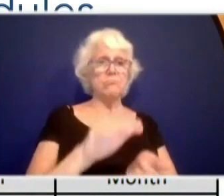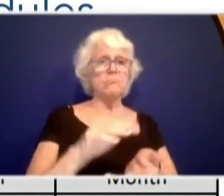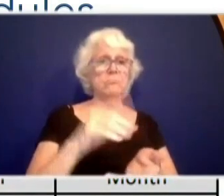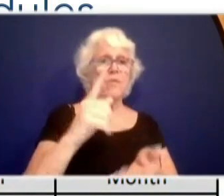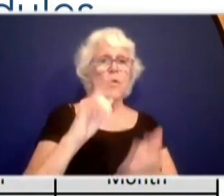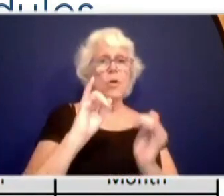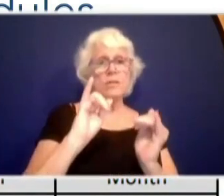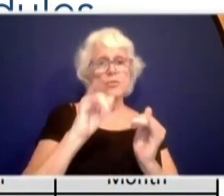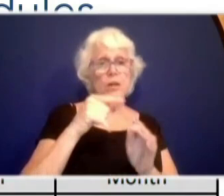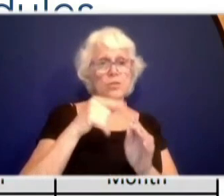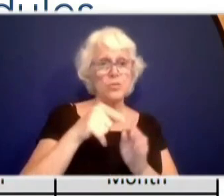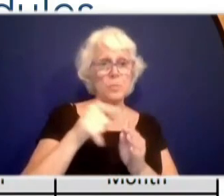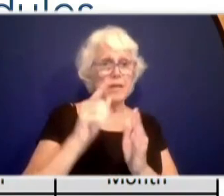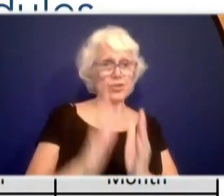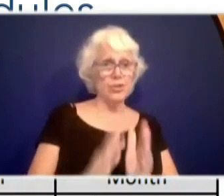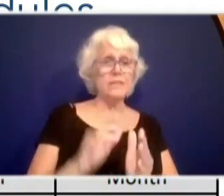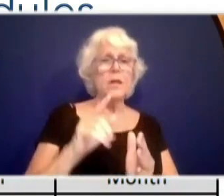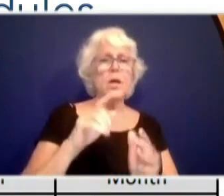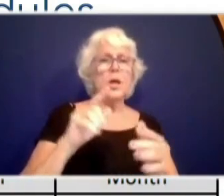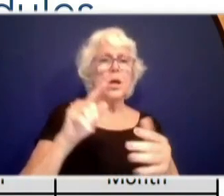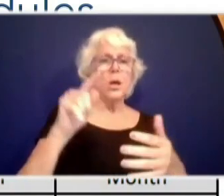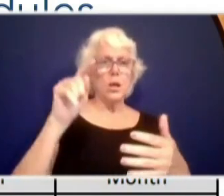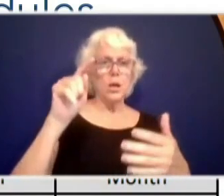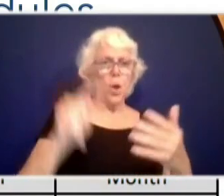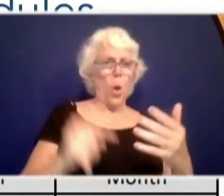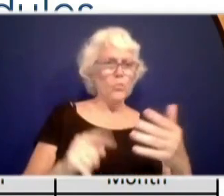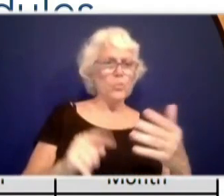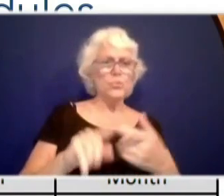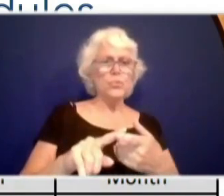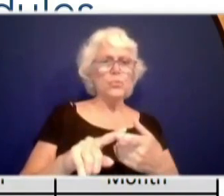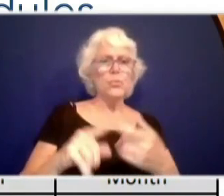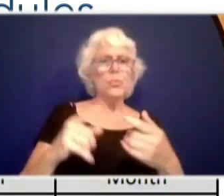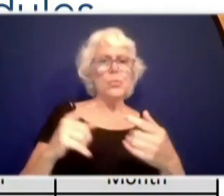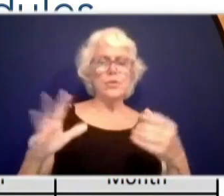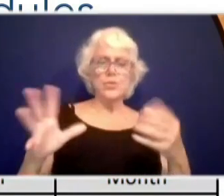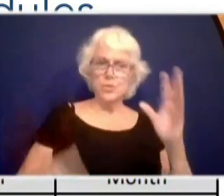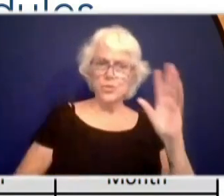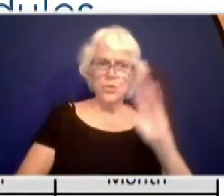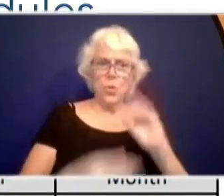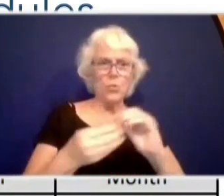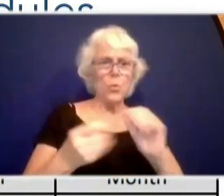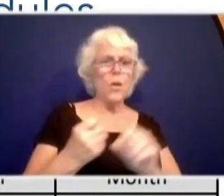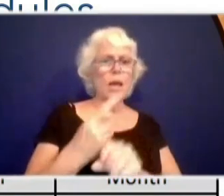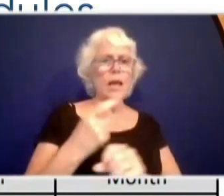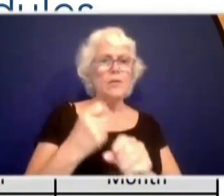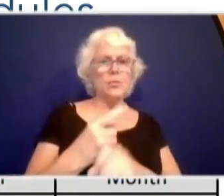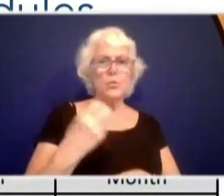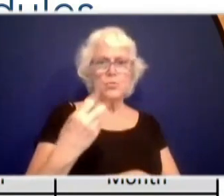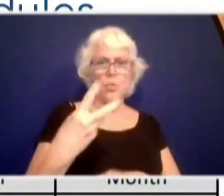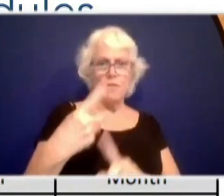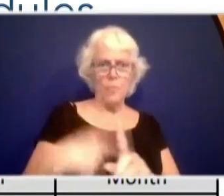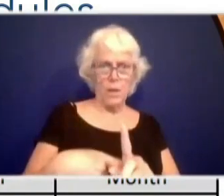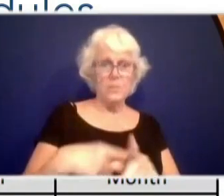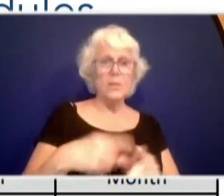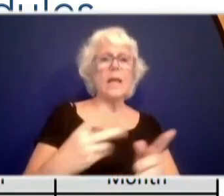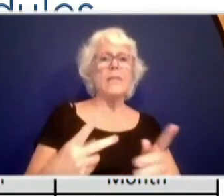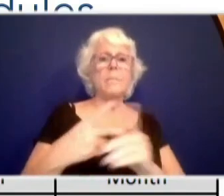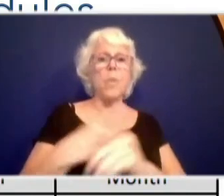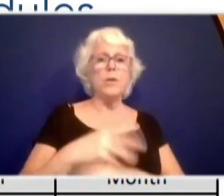you would go to the total annual 12-month column and take that salary and multiply that by 5%